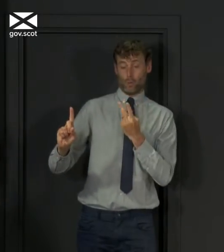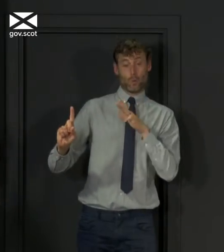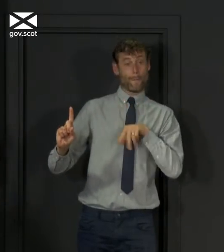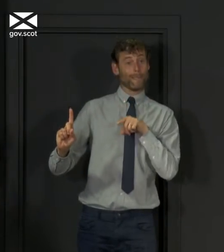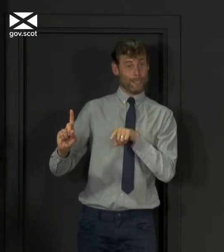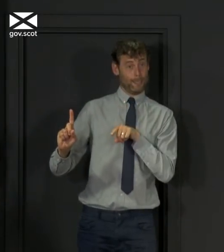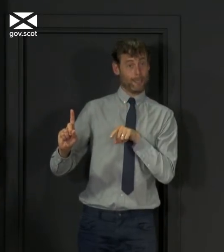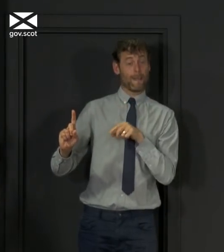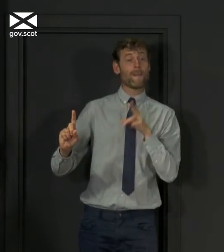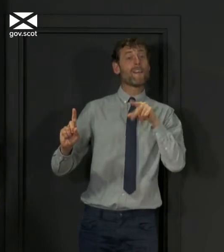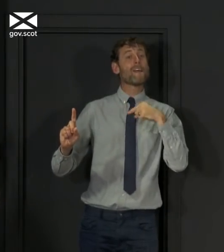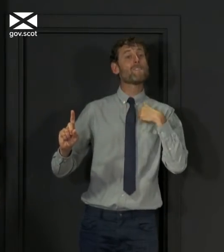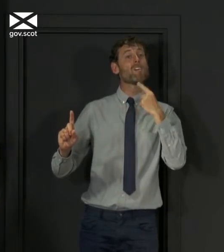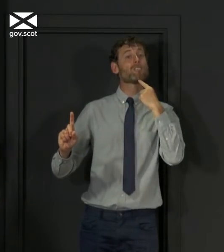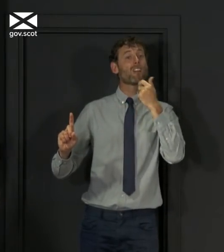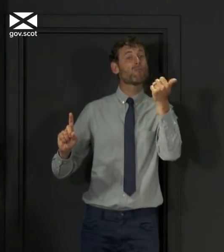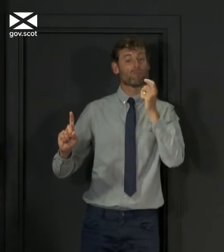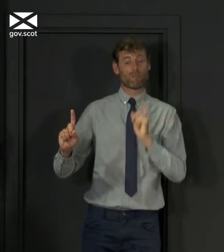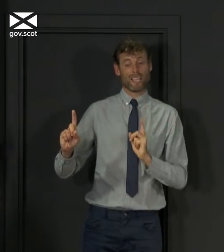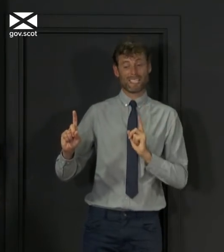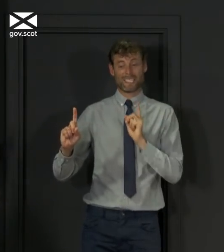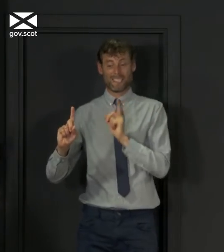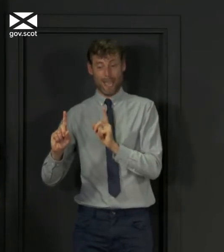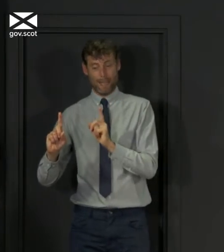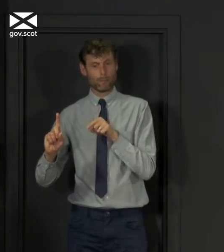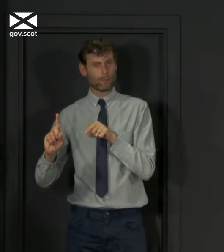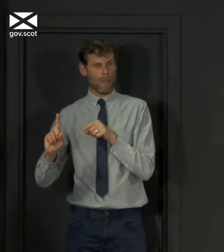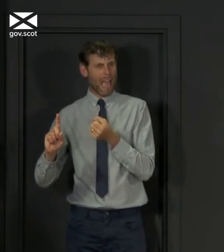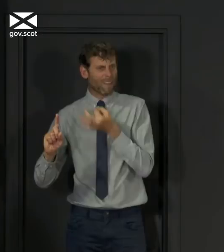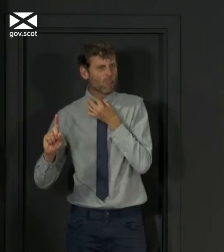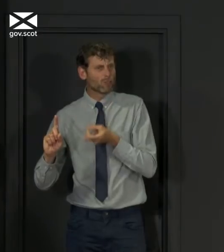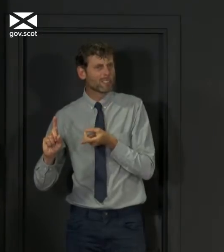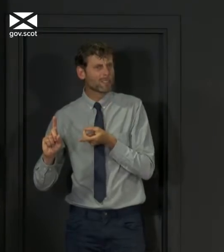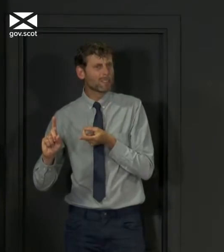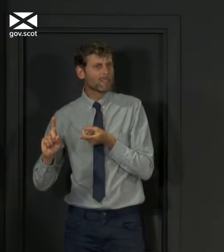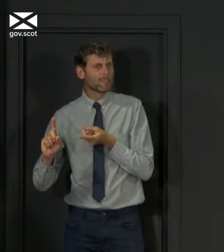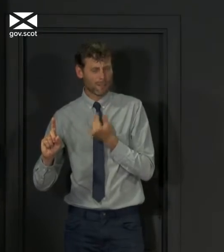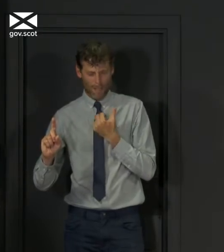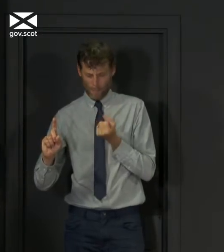the risk. So I've got to go through with my advisers and the rest of the Government a